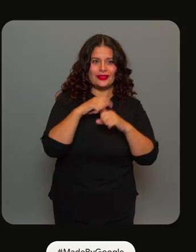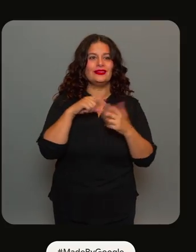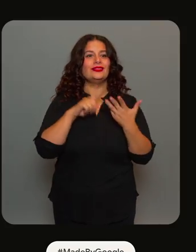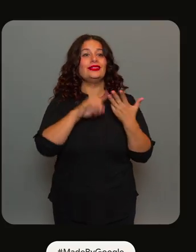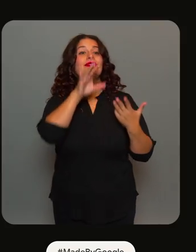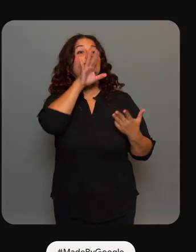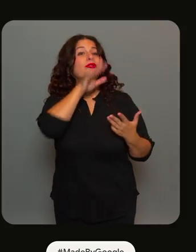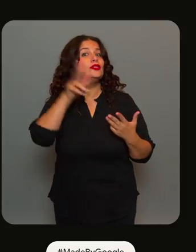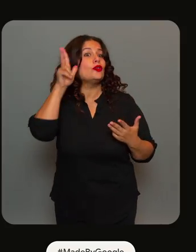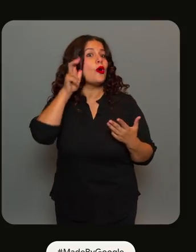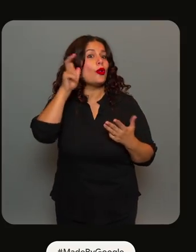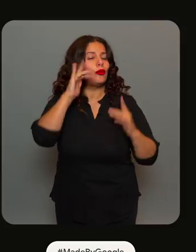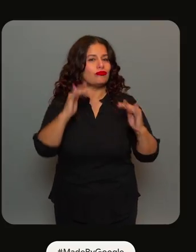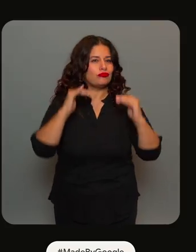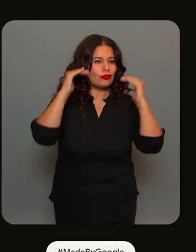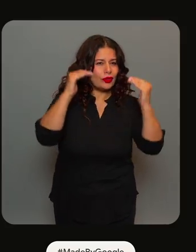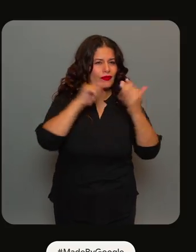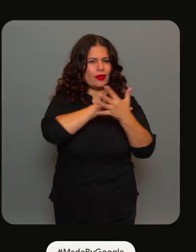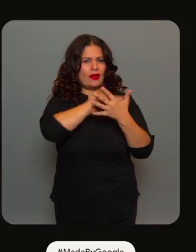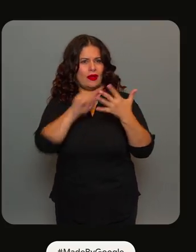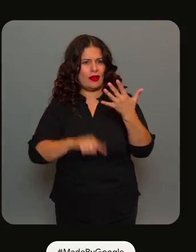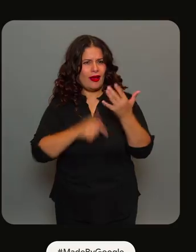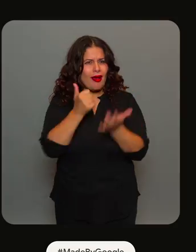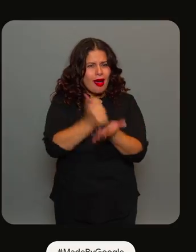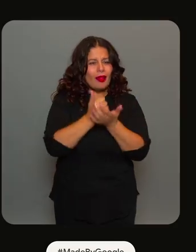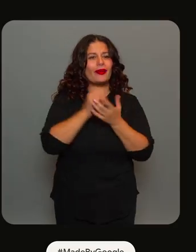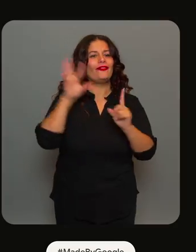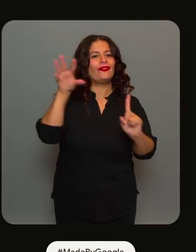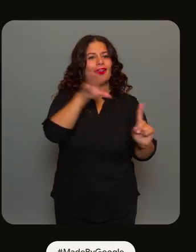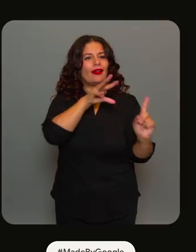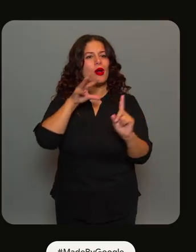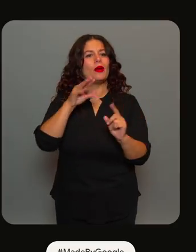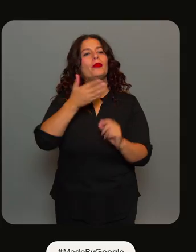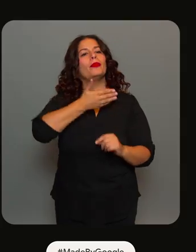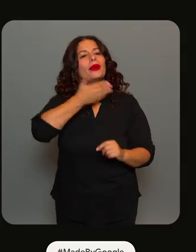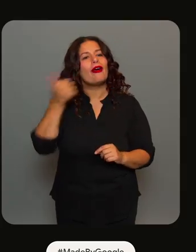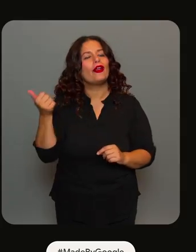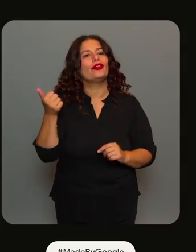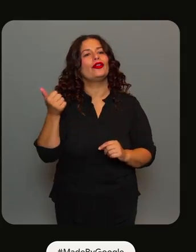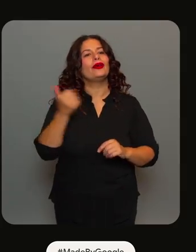will look better, sound clearer and feel more professional,